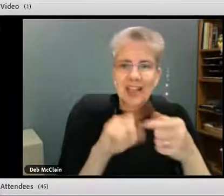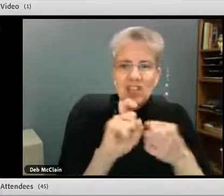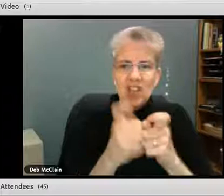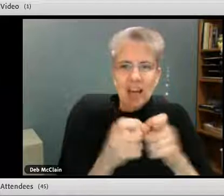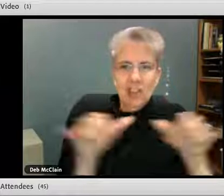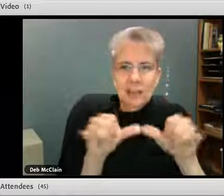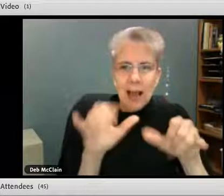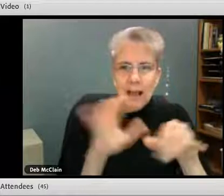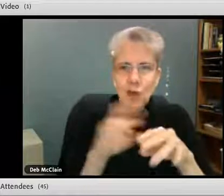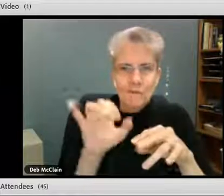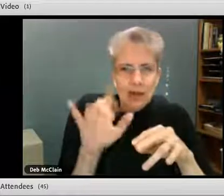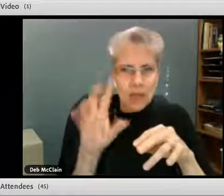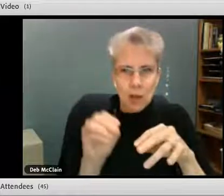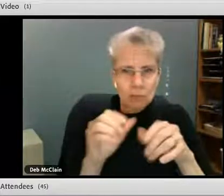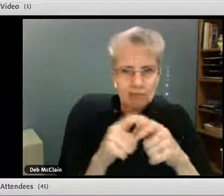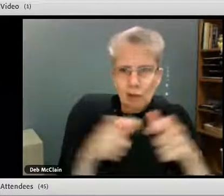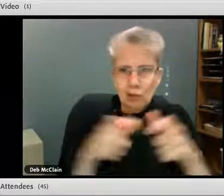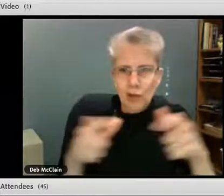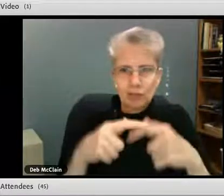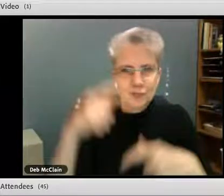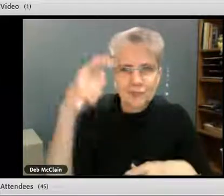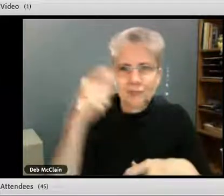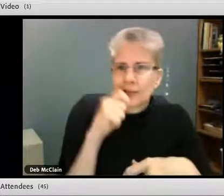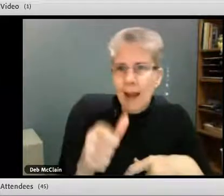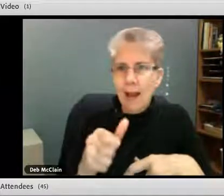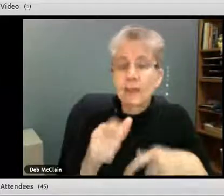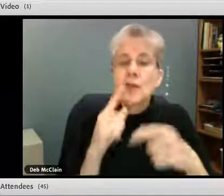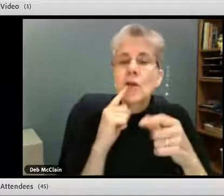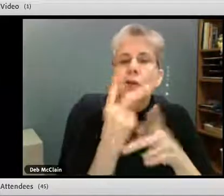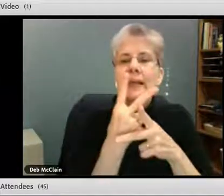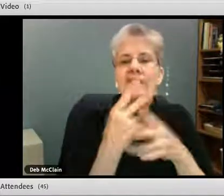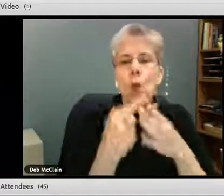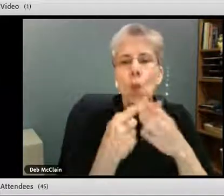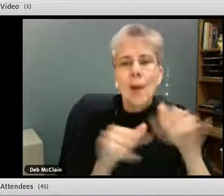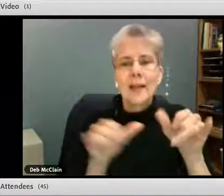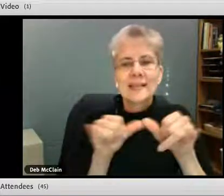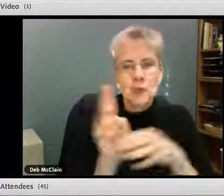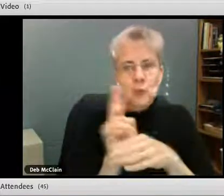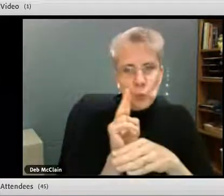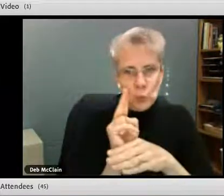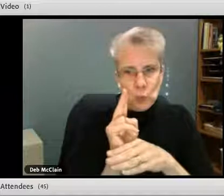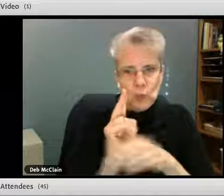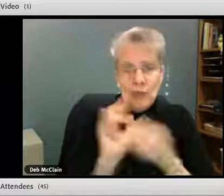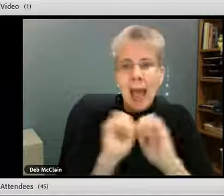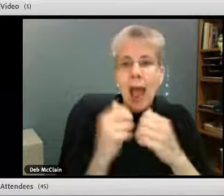It doesn't do things like that, so you need to be careful about what size you're using, how you're using it, and what you're planning on doing with it.